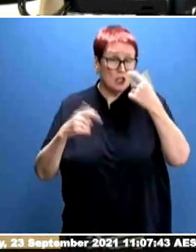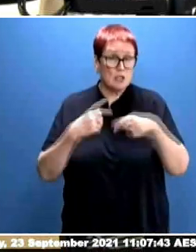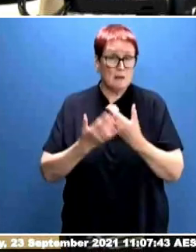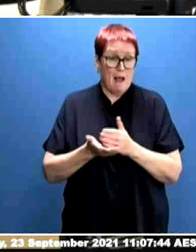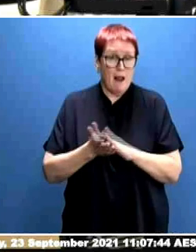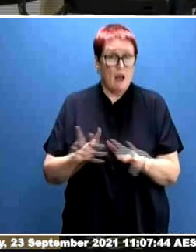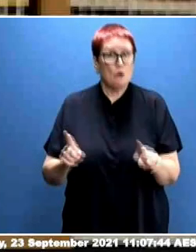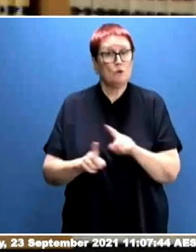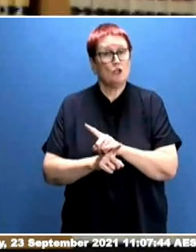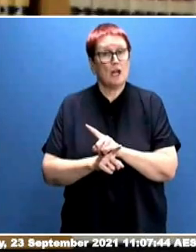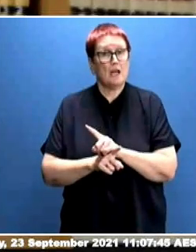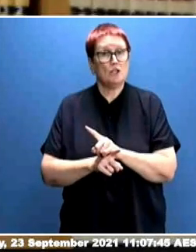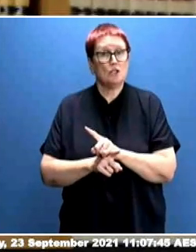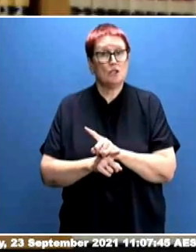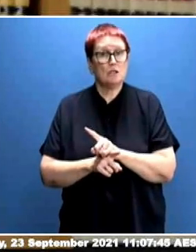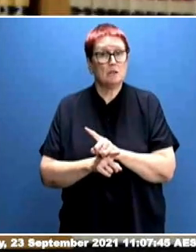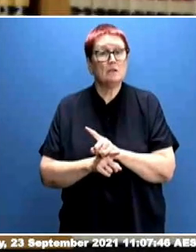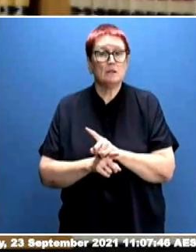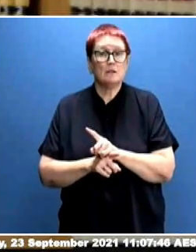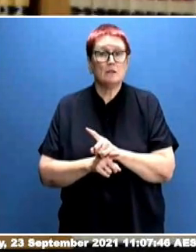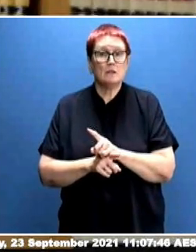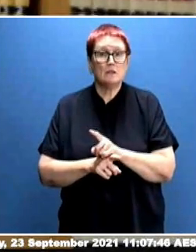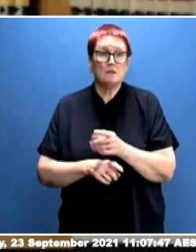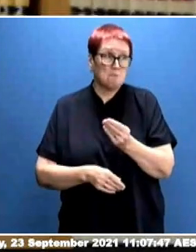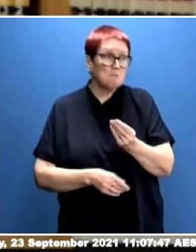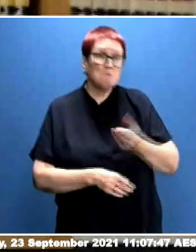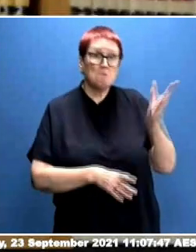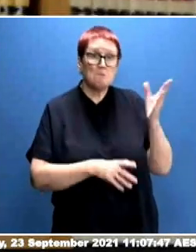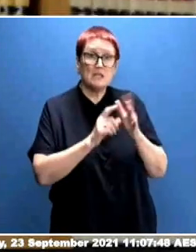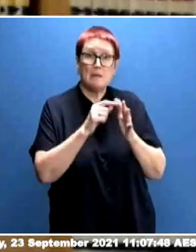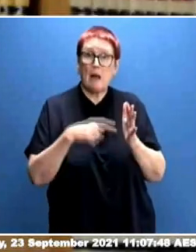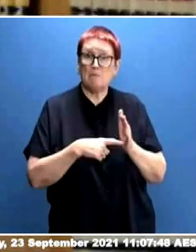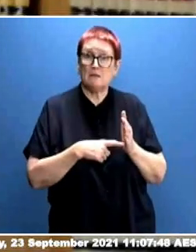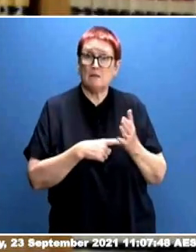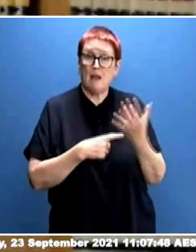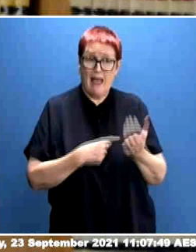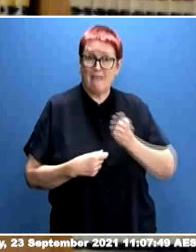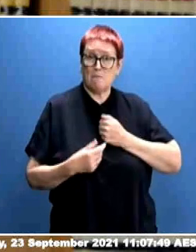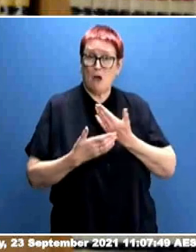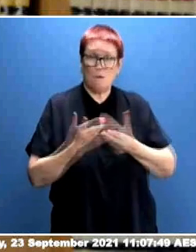that could be put forward to this model are something that the Department has this report and the information available to them, and I think